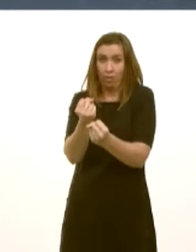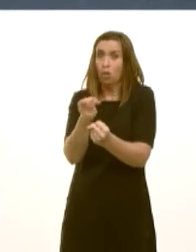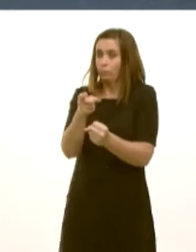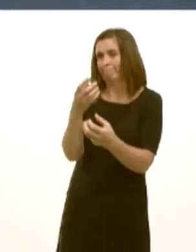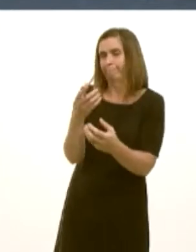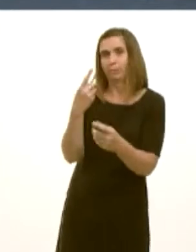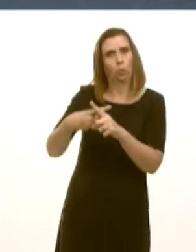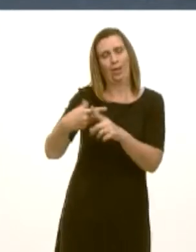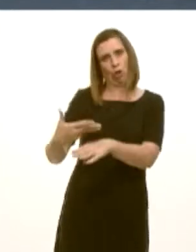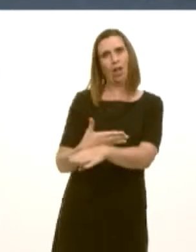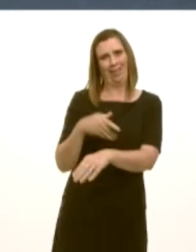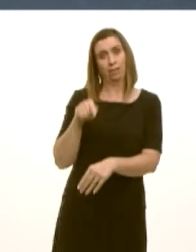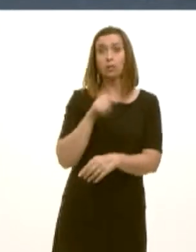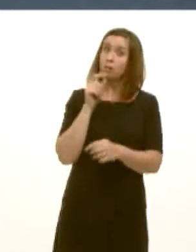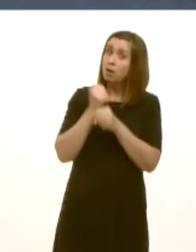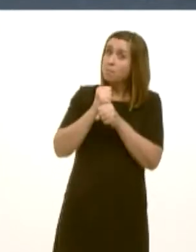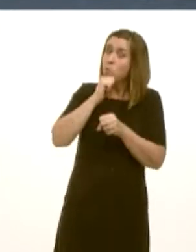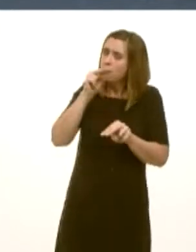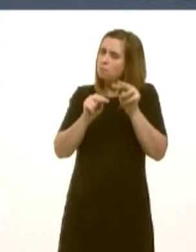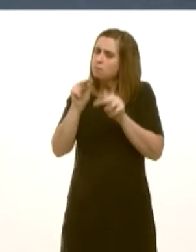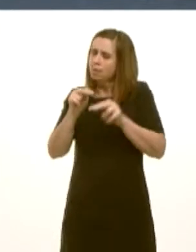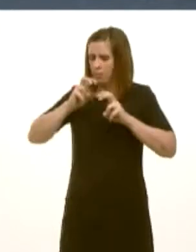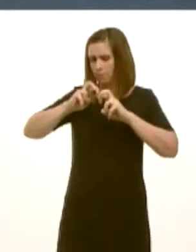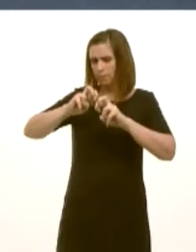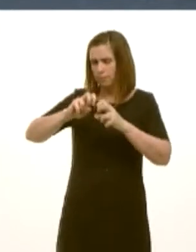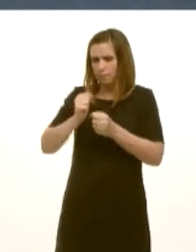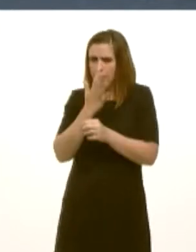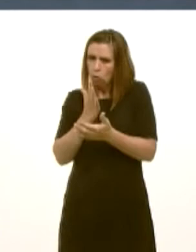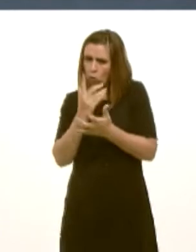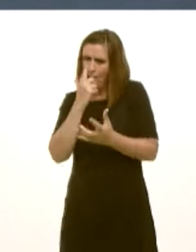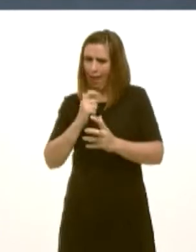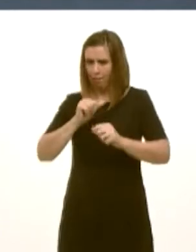Will you carry out an assessment to ensure that your Government will be able to comply with the new NICE guidance?